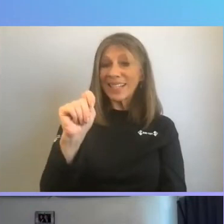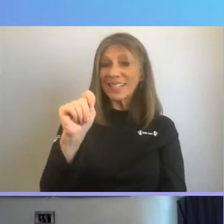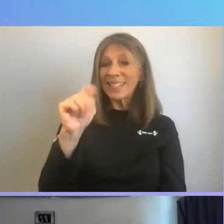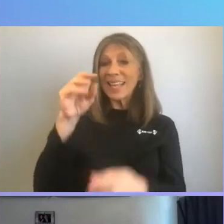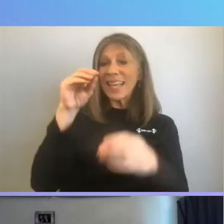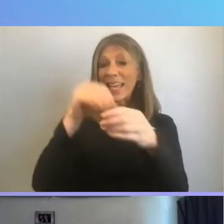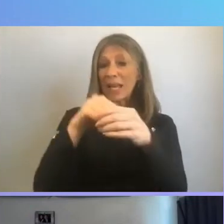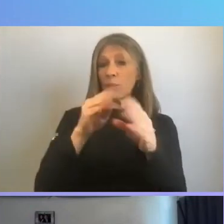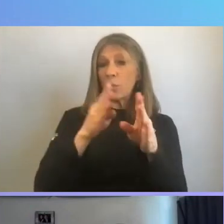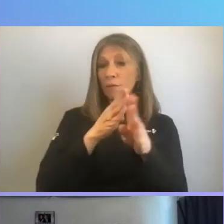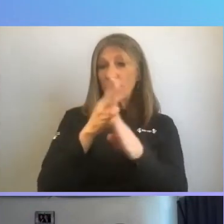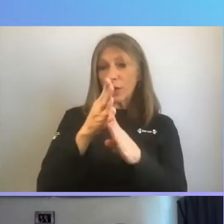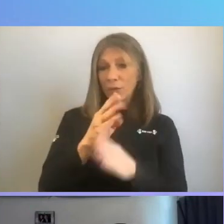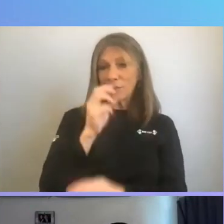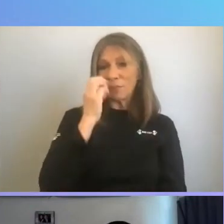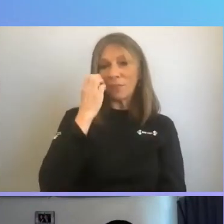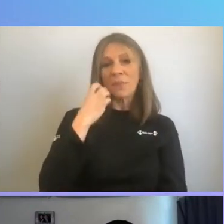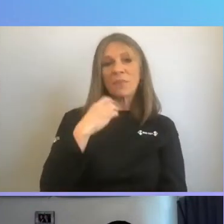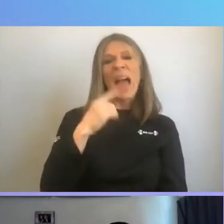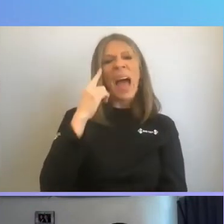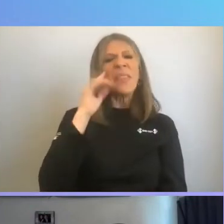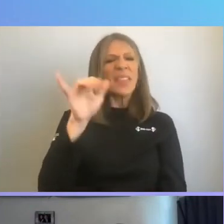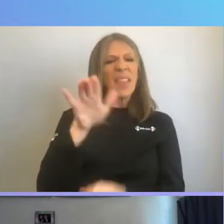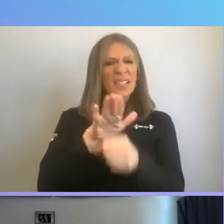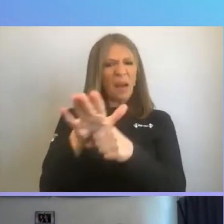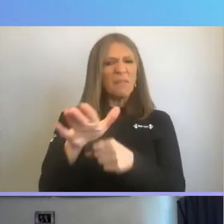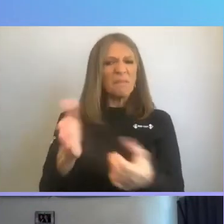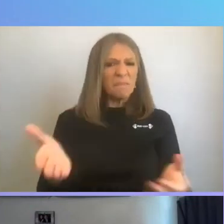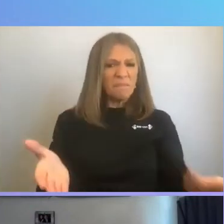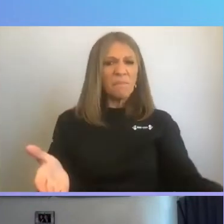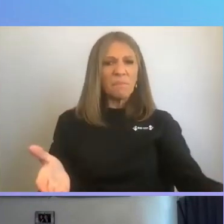that's sufficient. The developers do like source code,